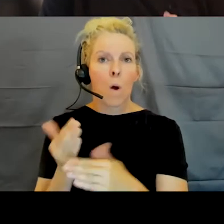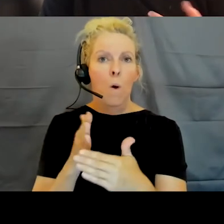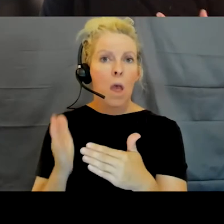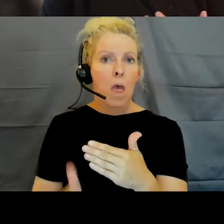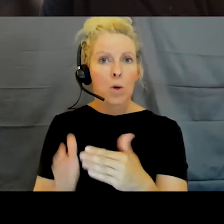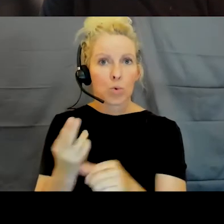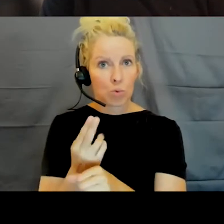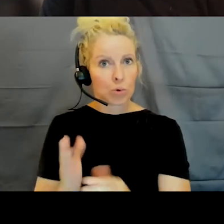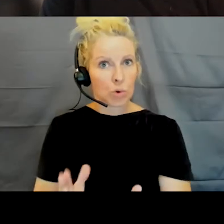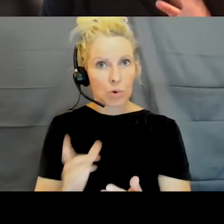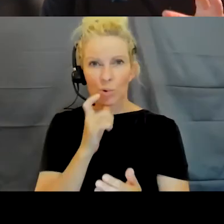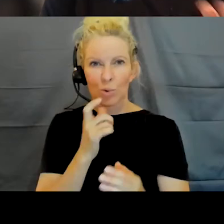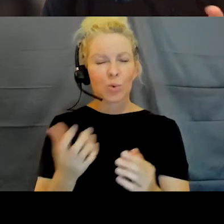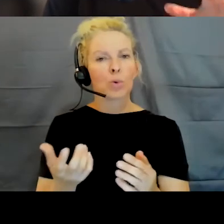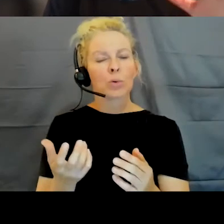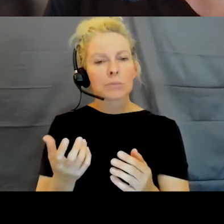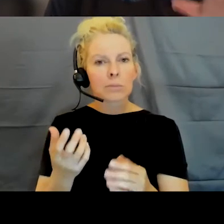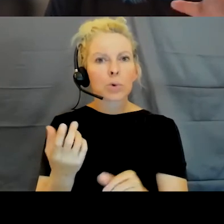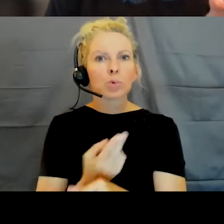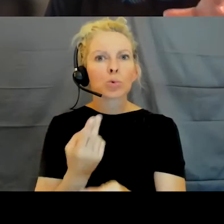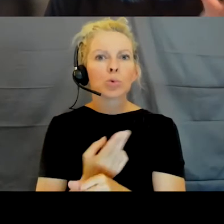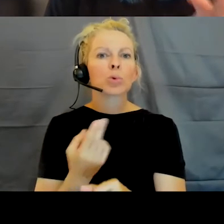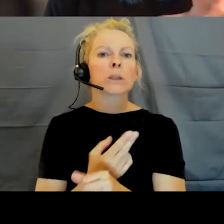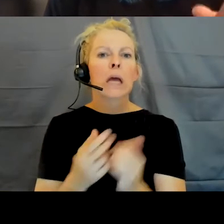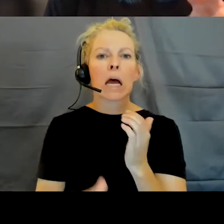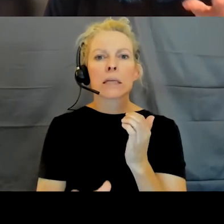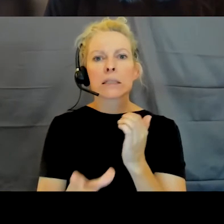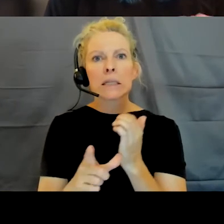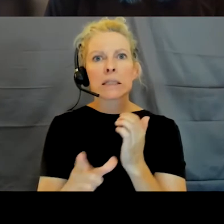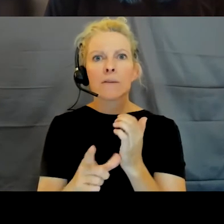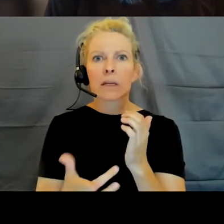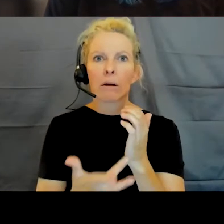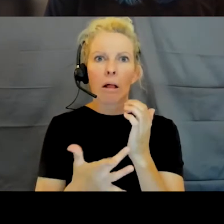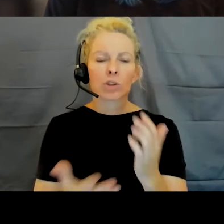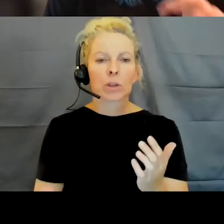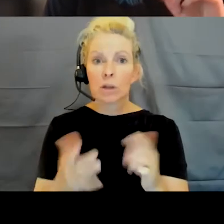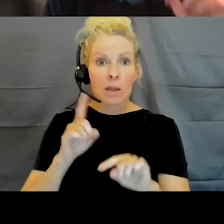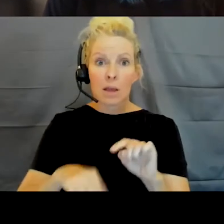who use assistive technology. So much so that they probably cannot use this form. Right? That is